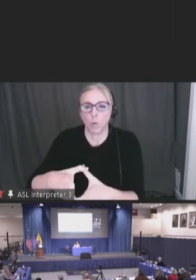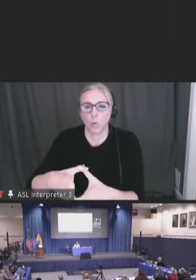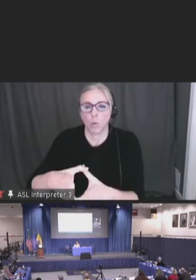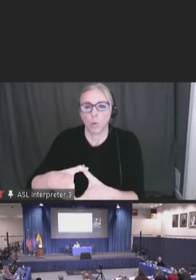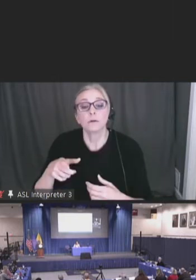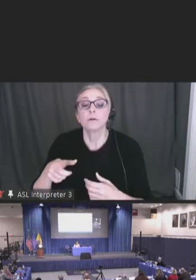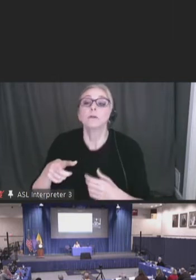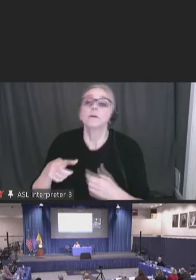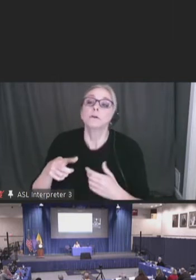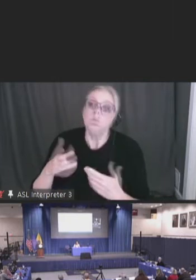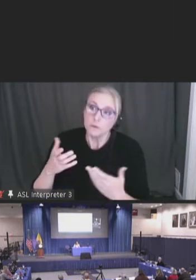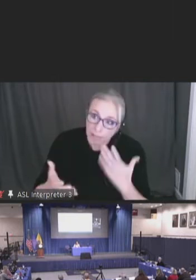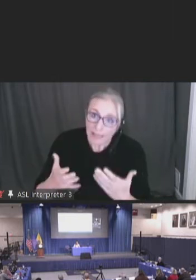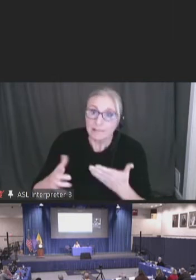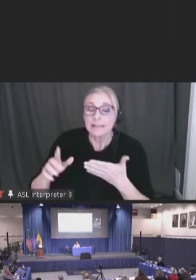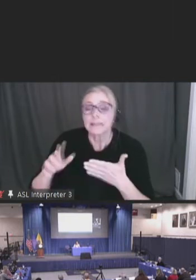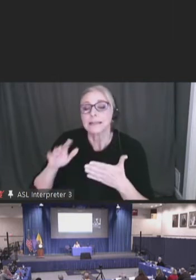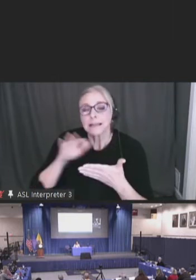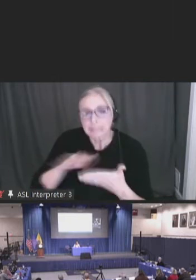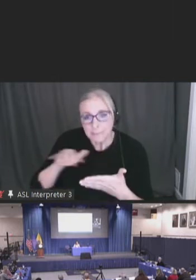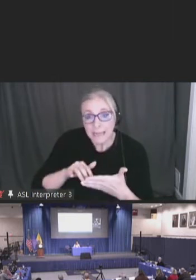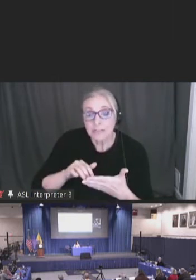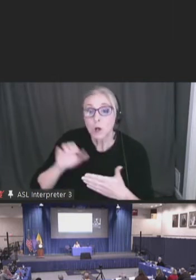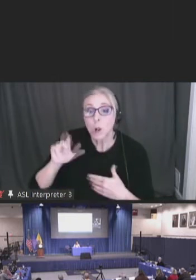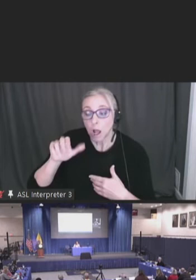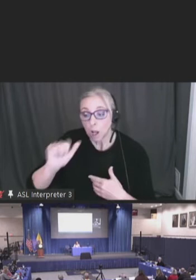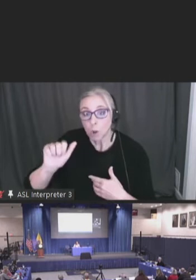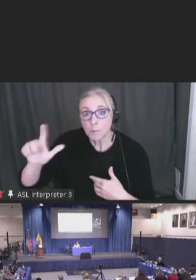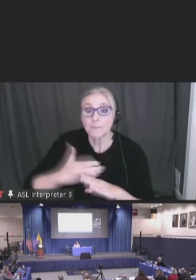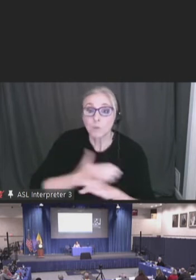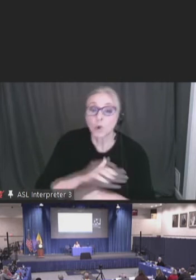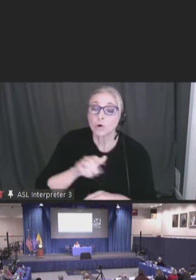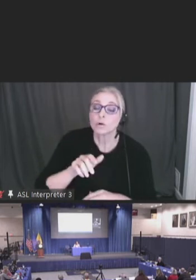examination of aluminum before 12 months of age, not before 24 months of age.